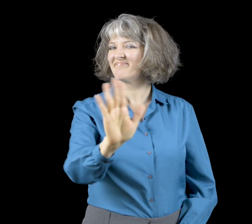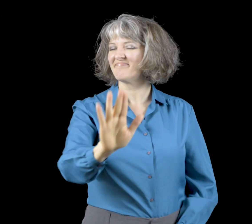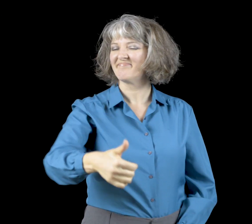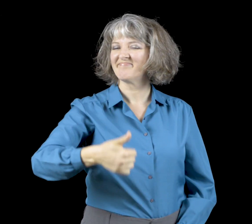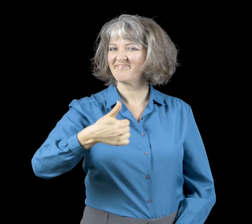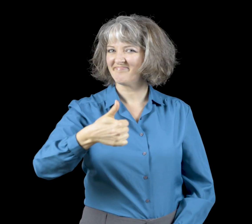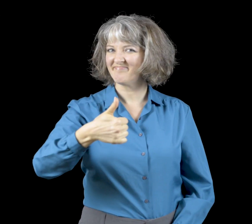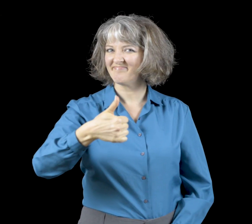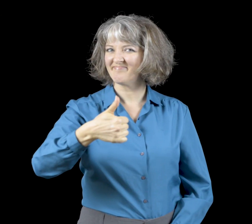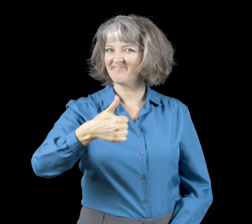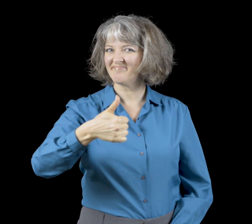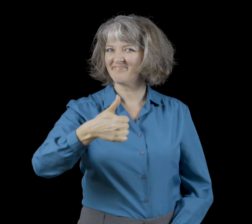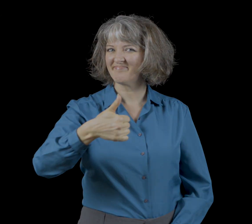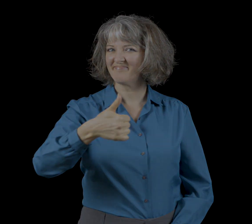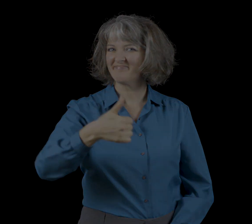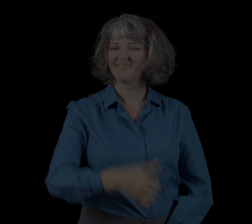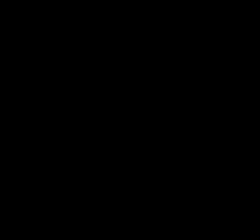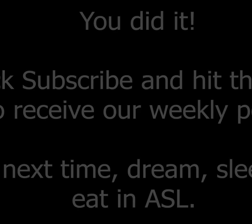Bye bye and signing out.